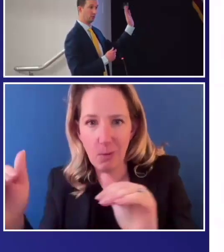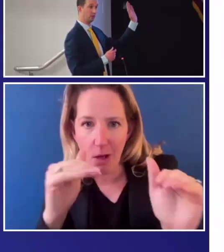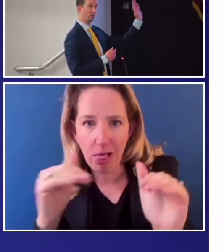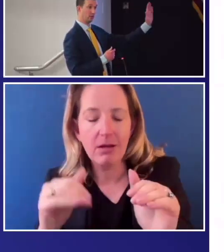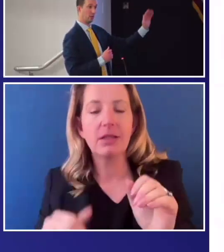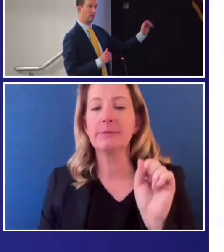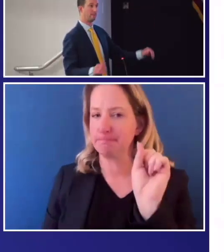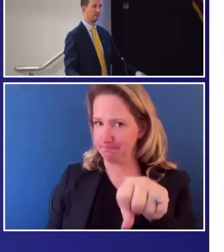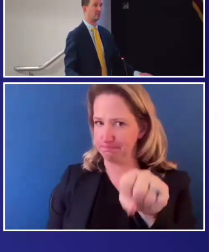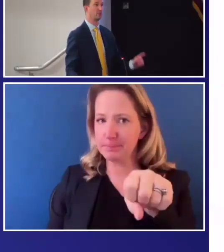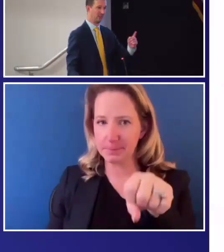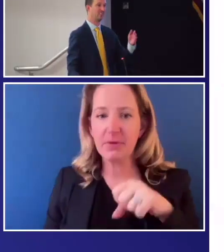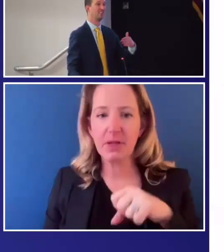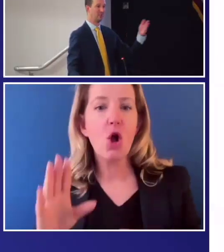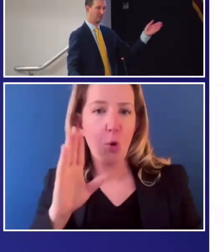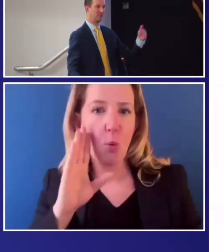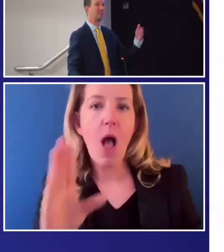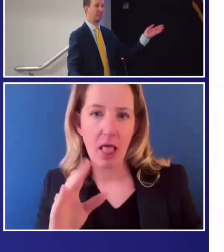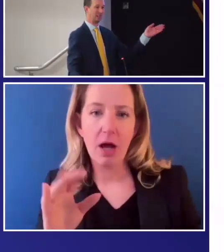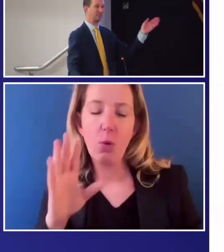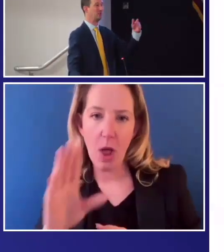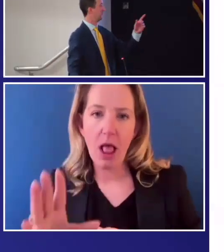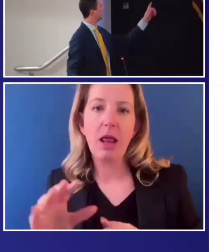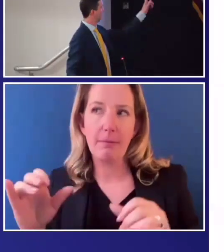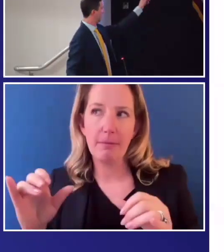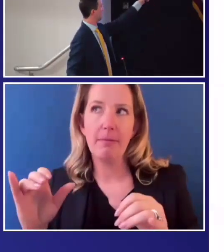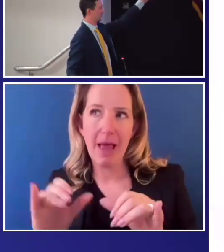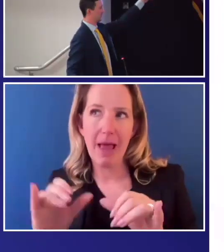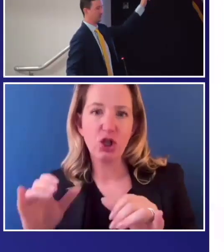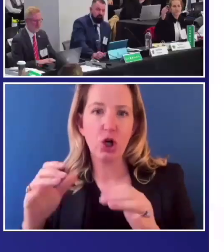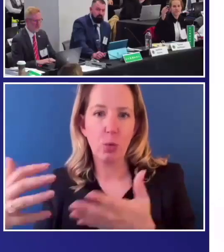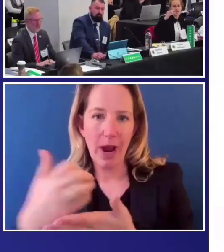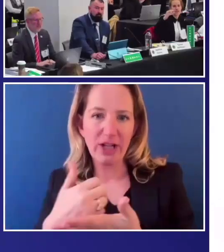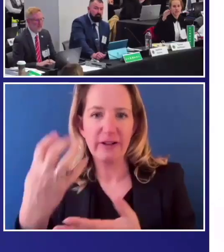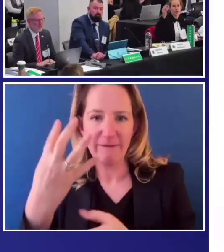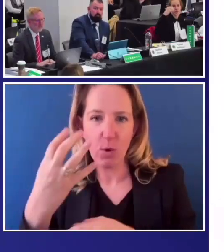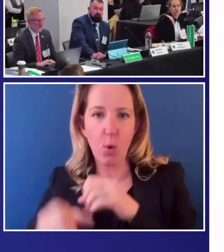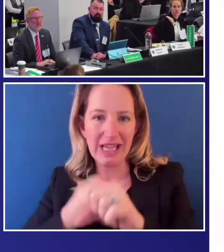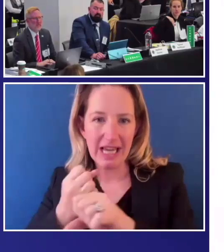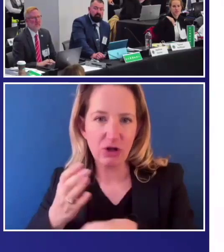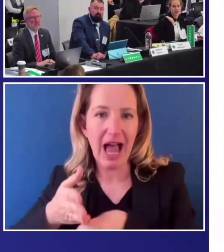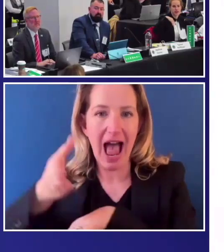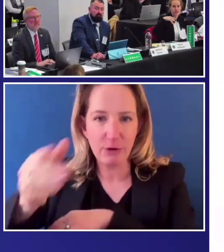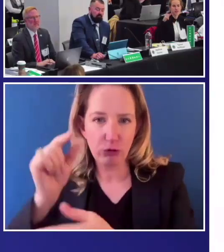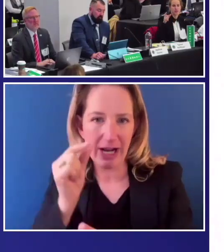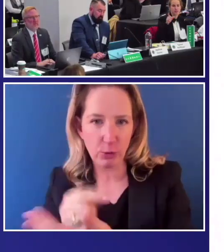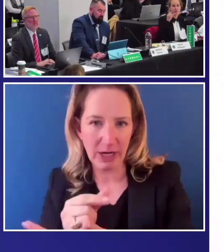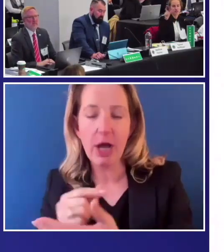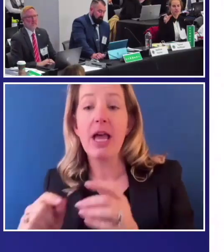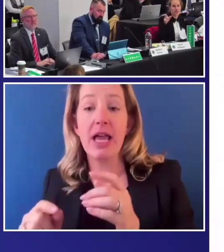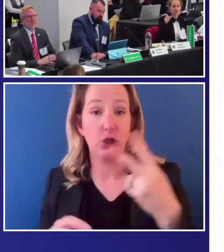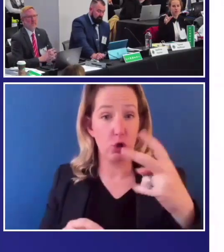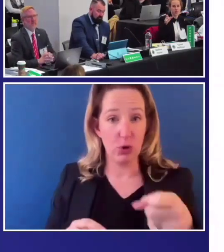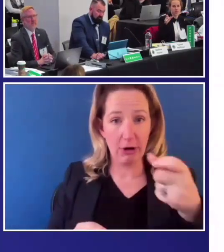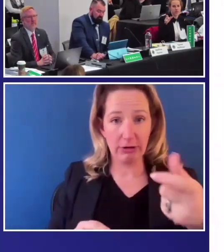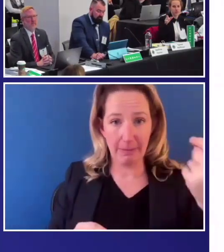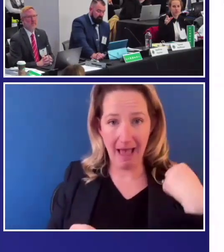Well, you're measuring wage -- four years -- Exactly, so -- but let's say you're going two years back there but you're measuring it at the four-year mark still.